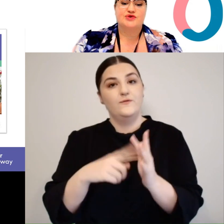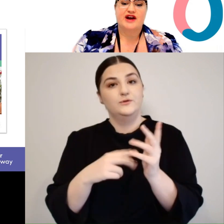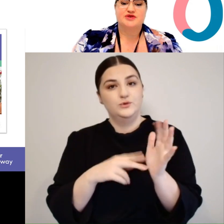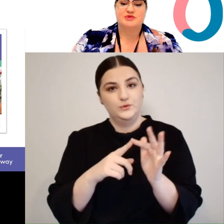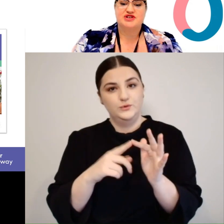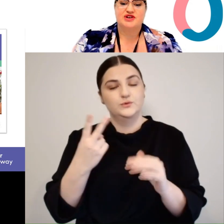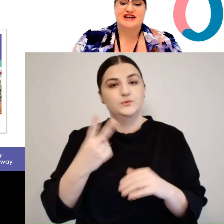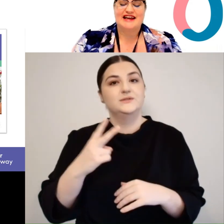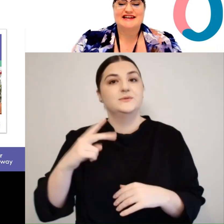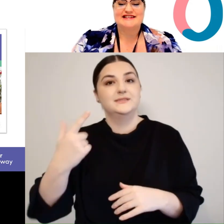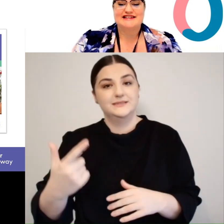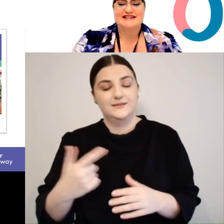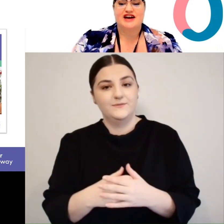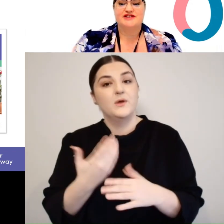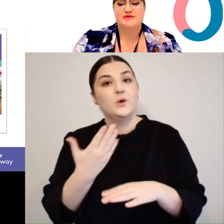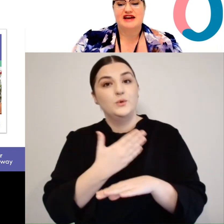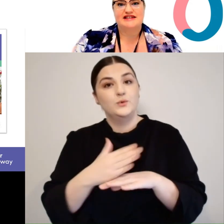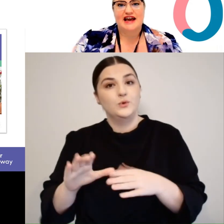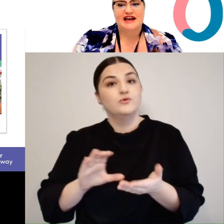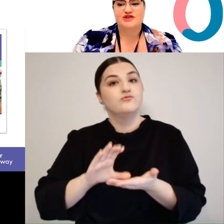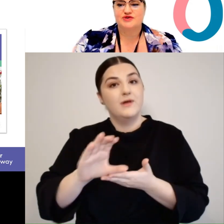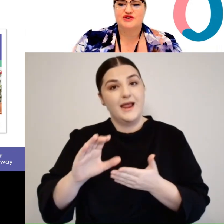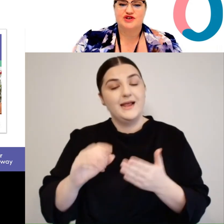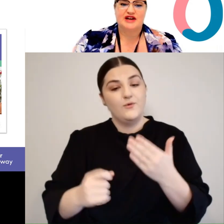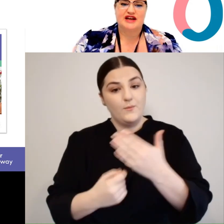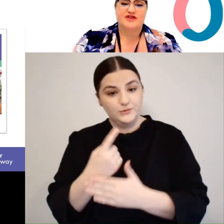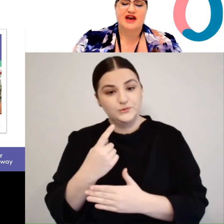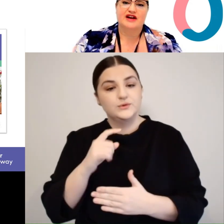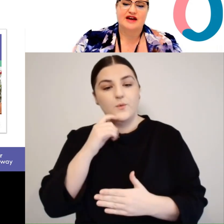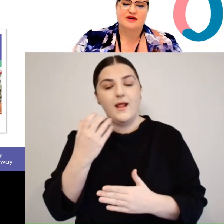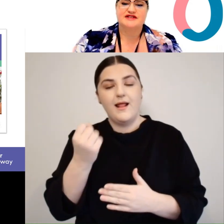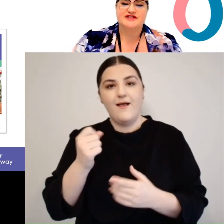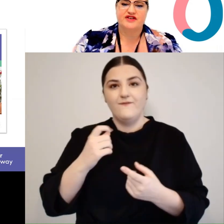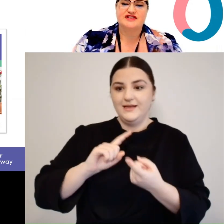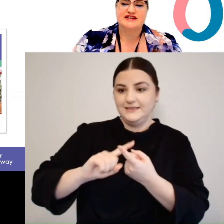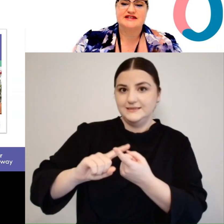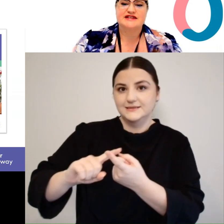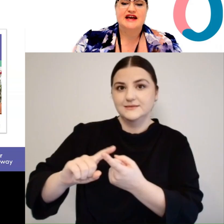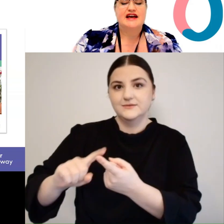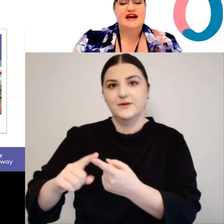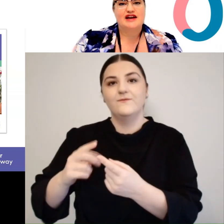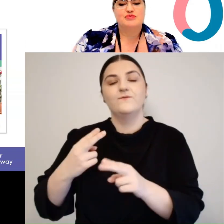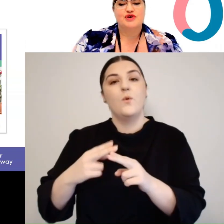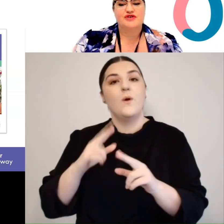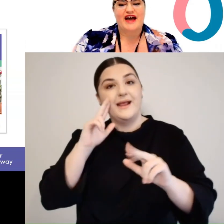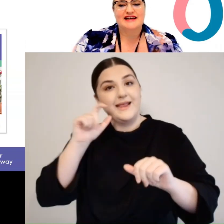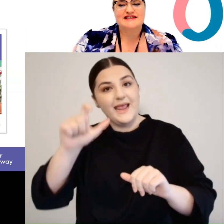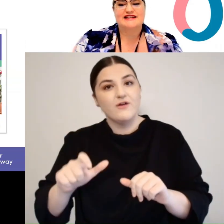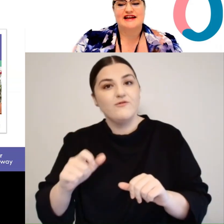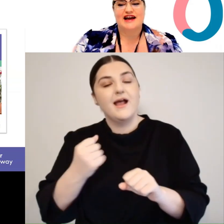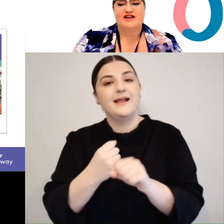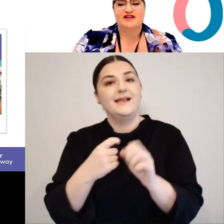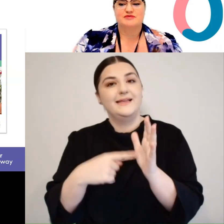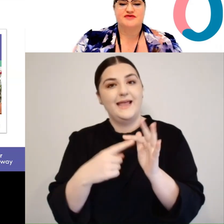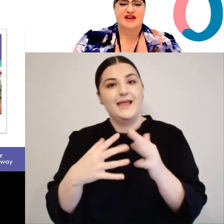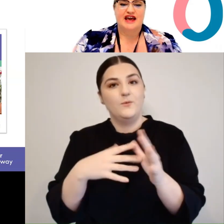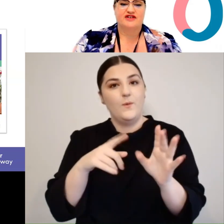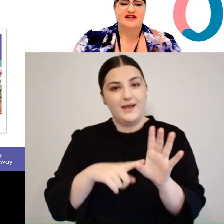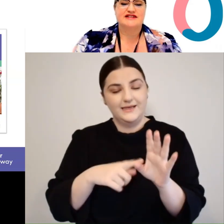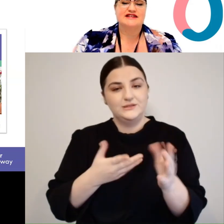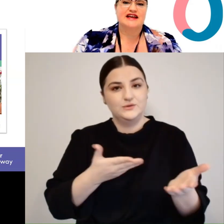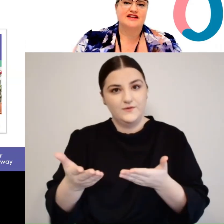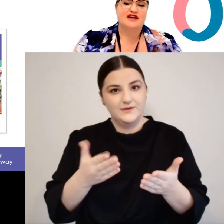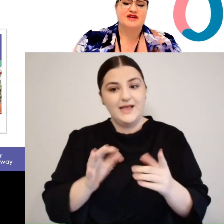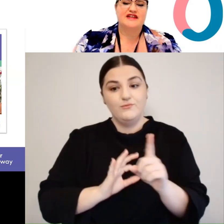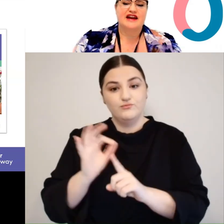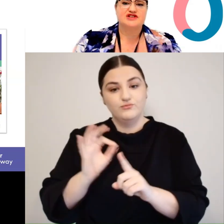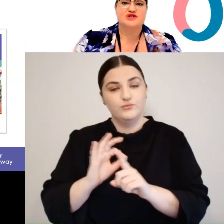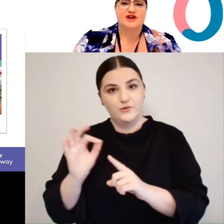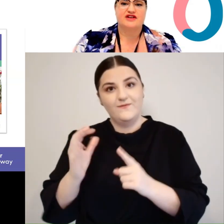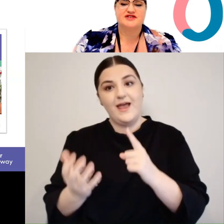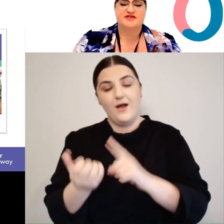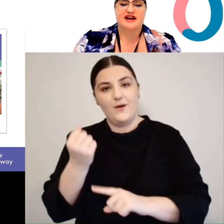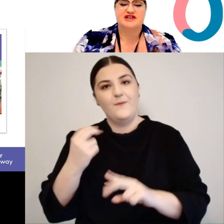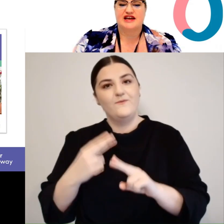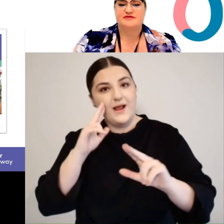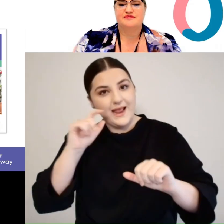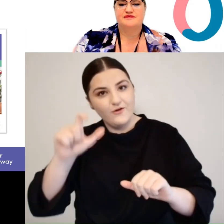This new Grant Opportunity is designed to maintain continuity of Carer Gateway services and improve access and outcomes for carers in line with the National Carer Strategy.